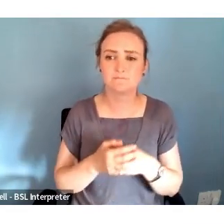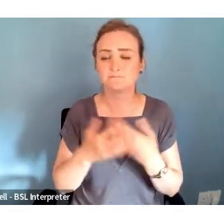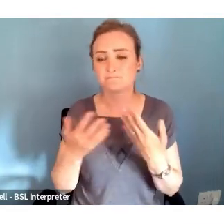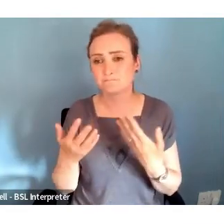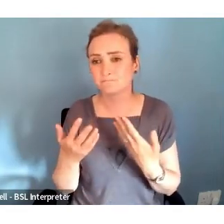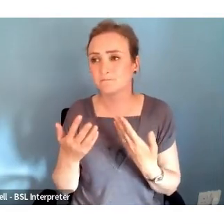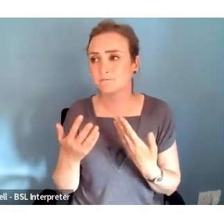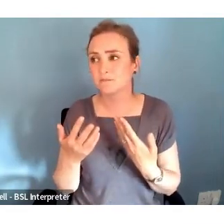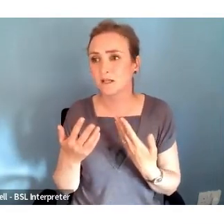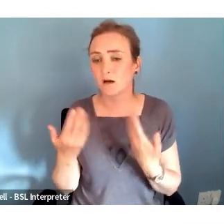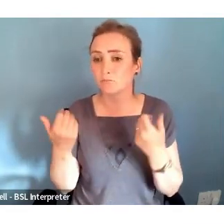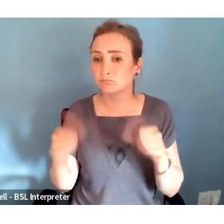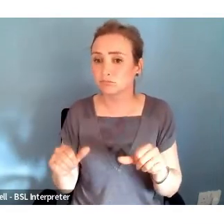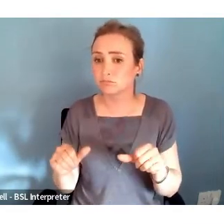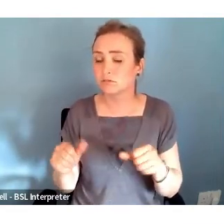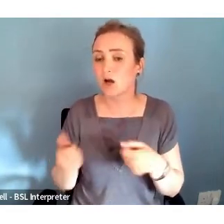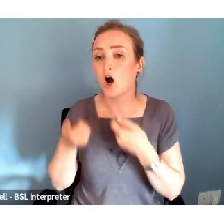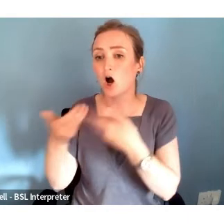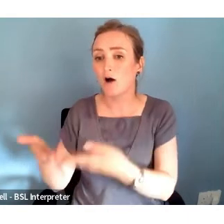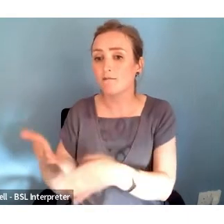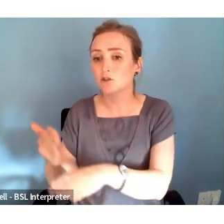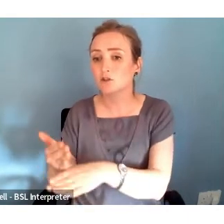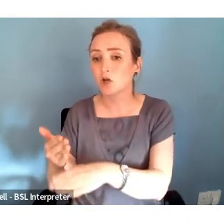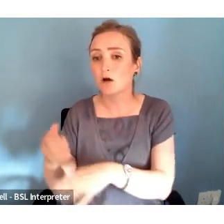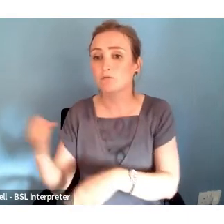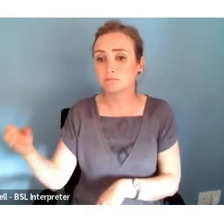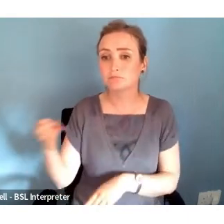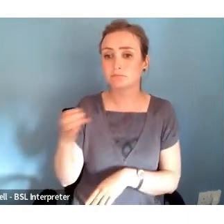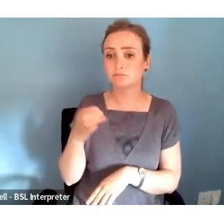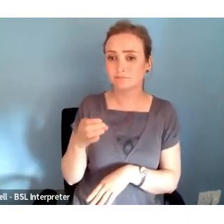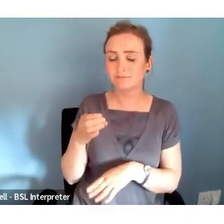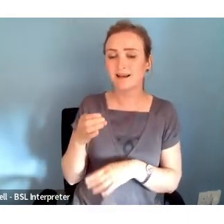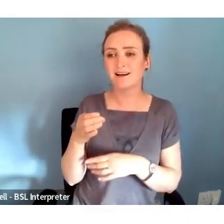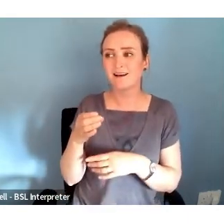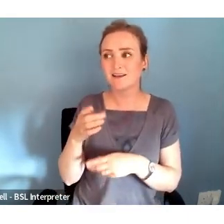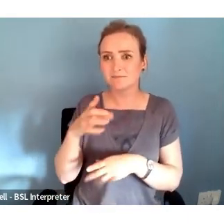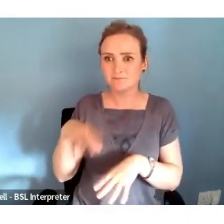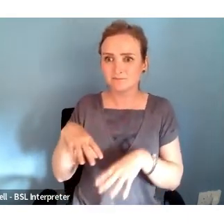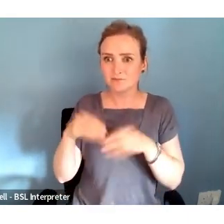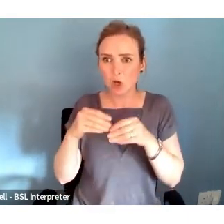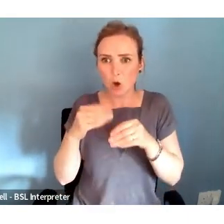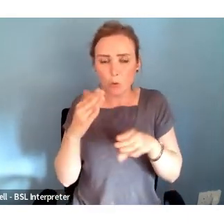we are making that transition into employment really positive for them as well